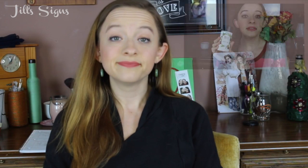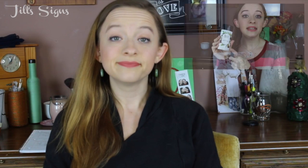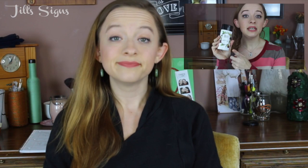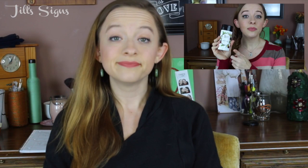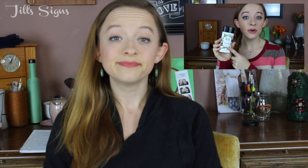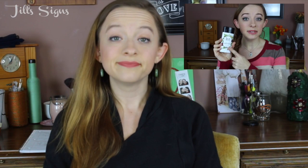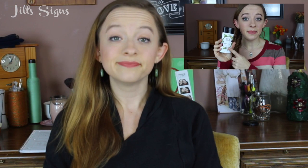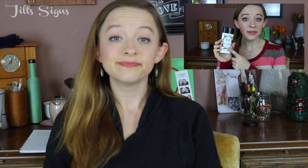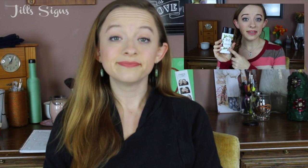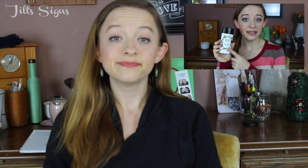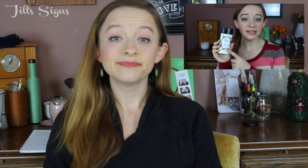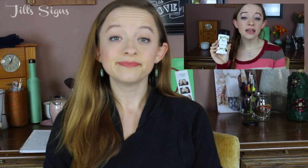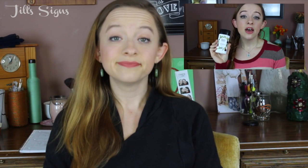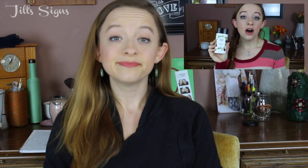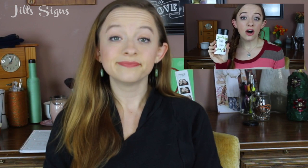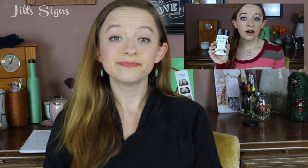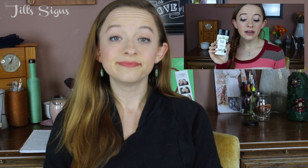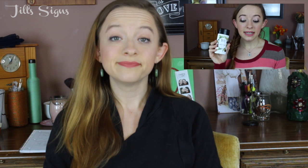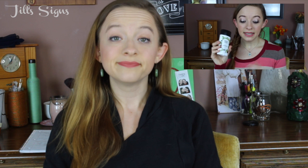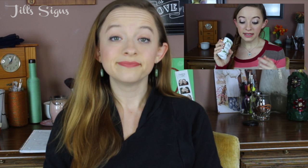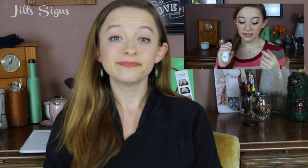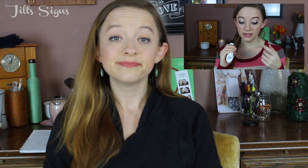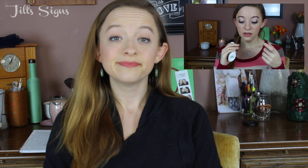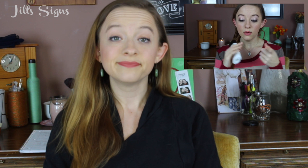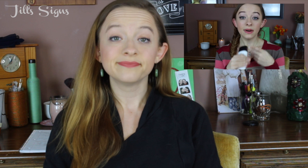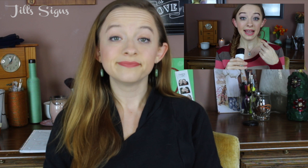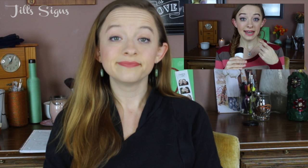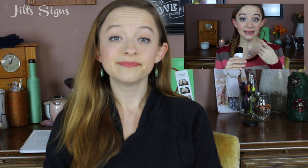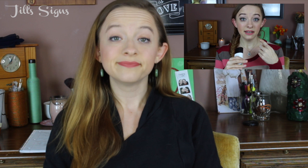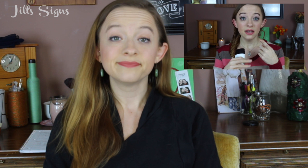"The pros about this are, it is organic,